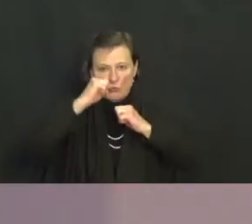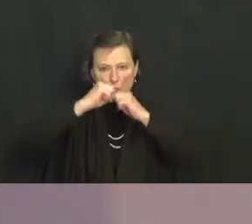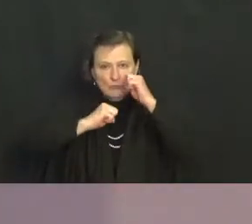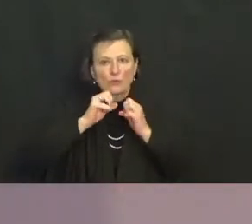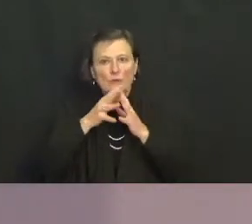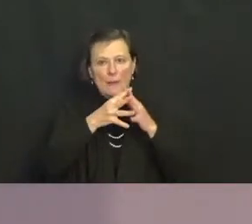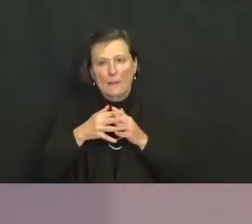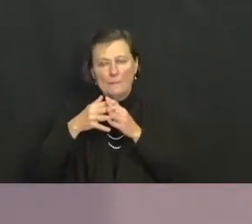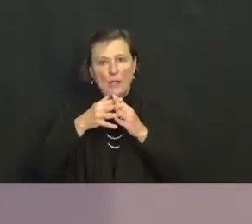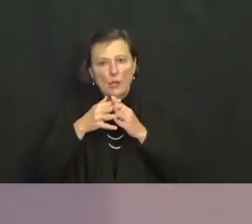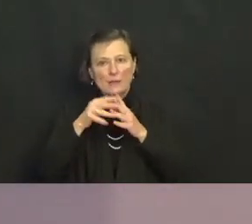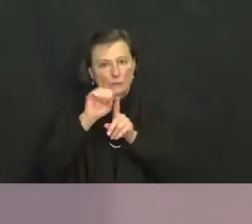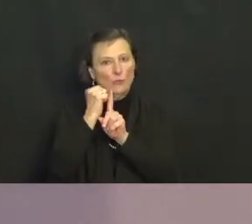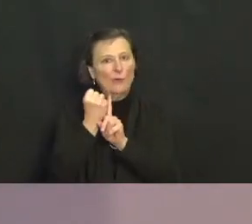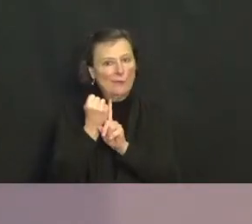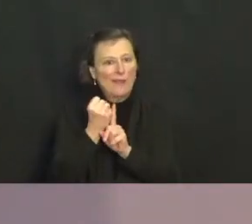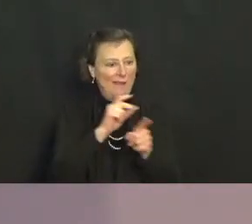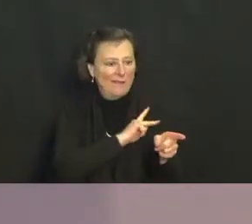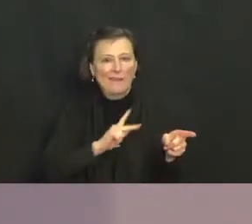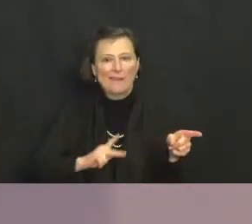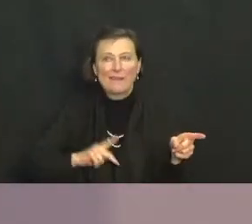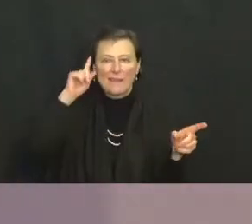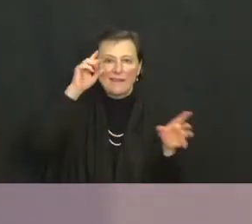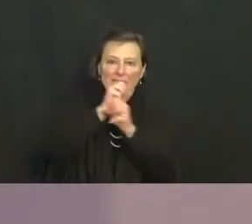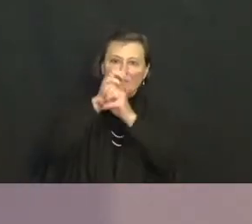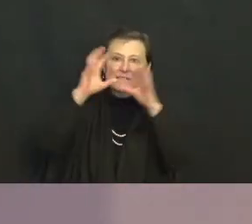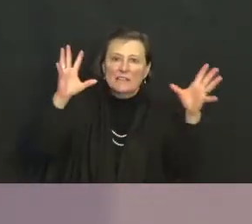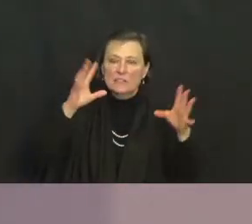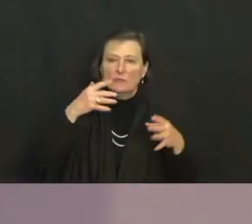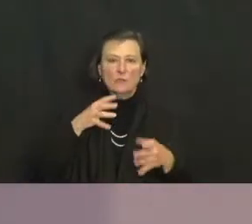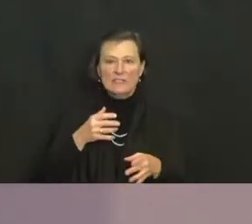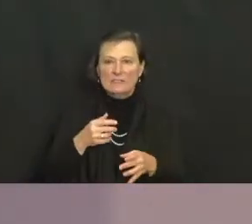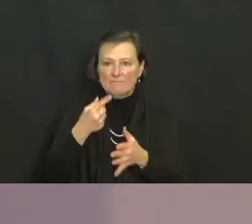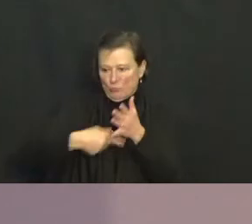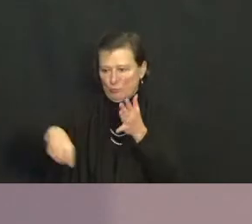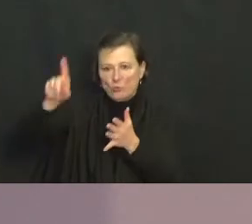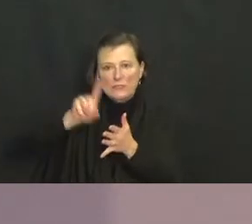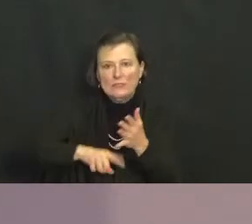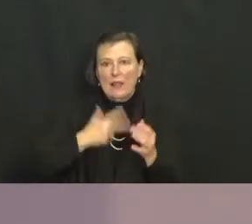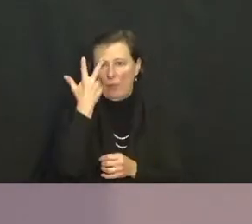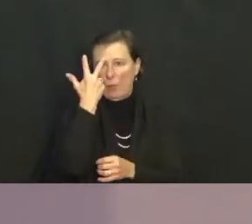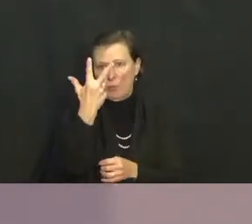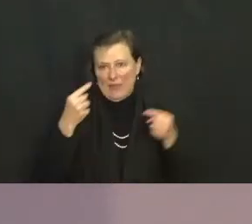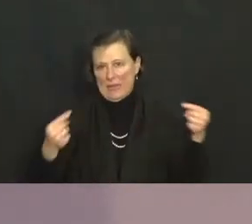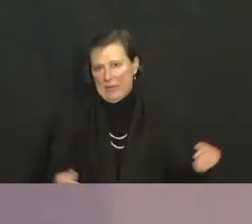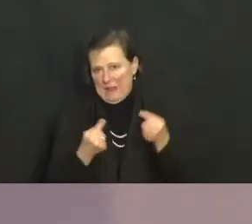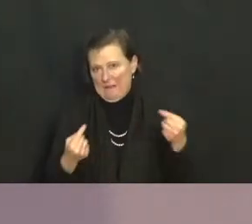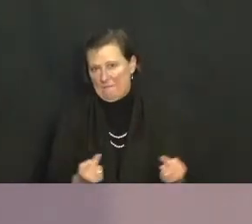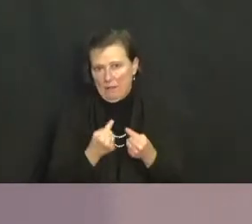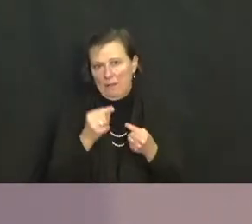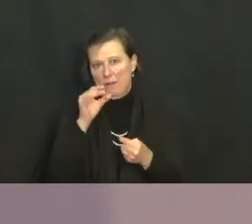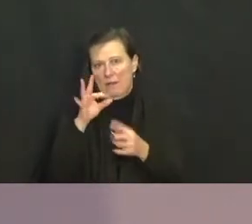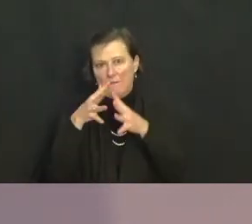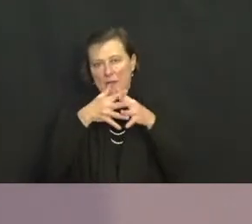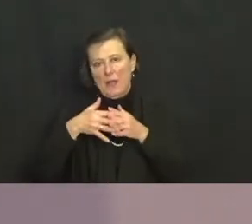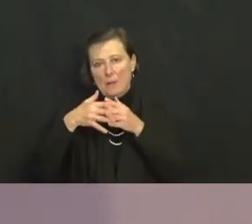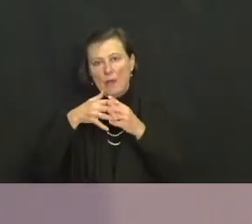King's vision was one that especially condemned what he called, the three evils of American society.